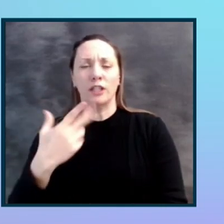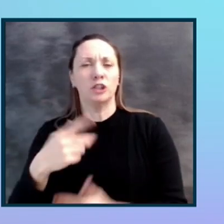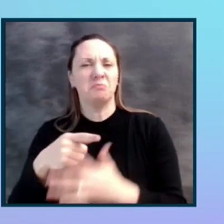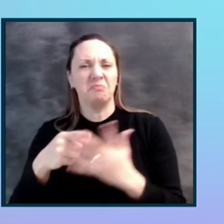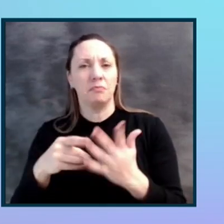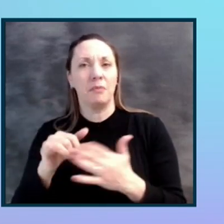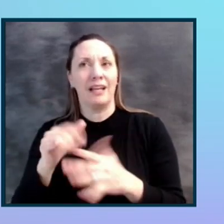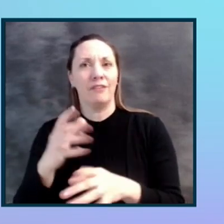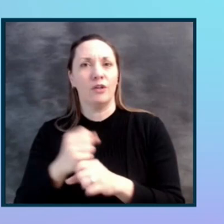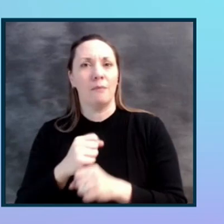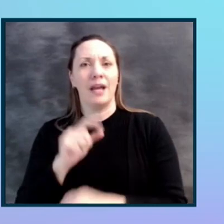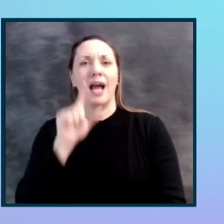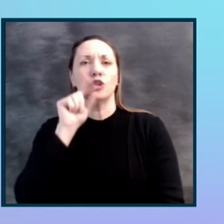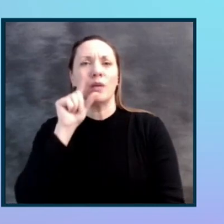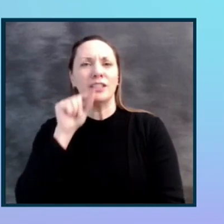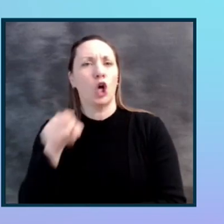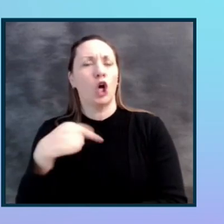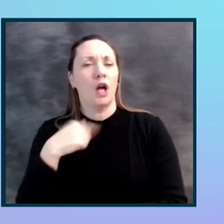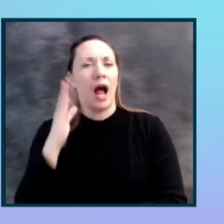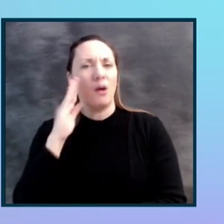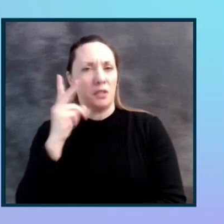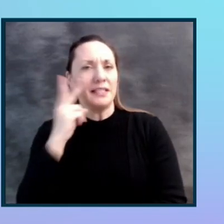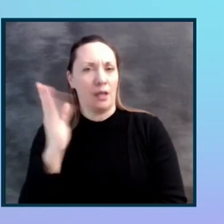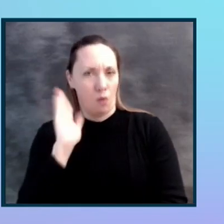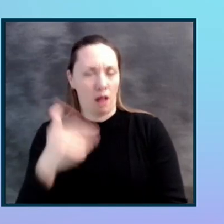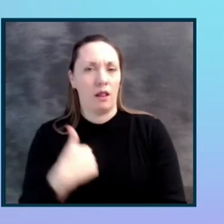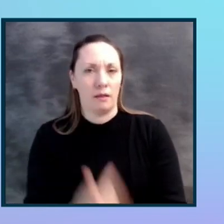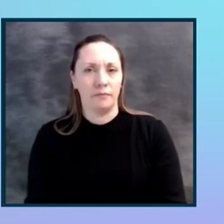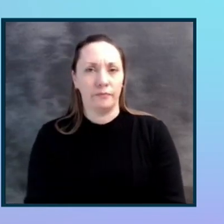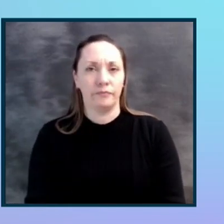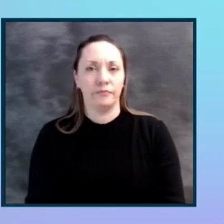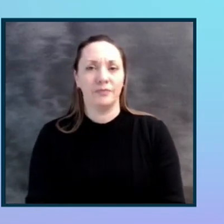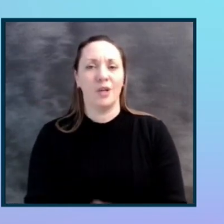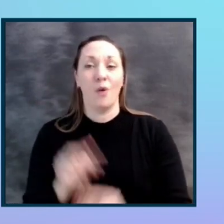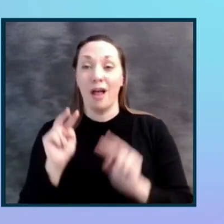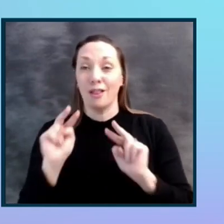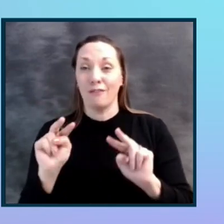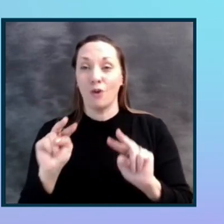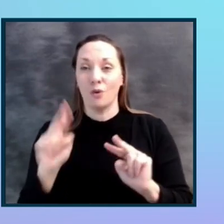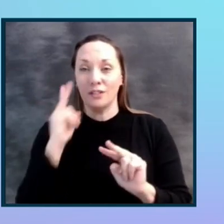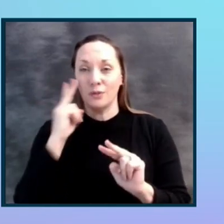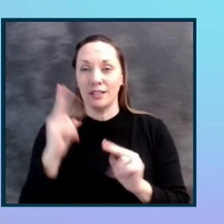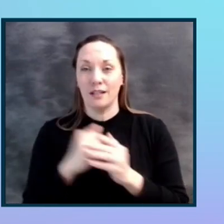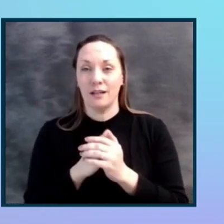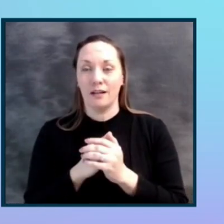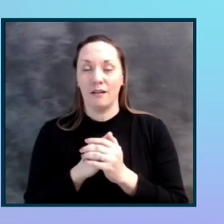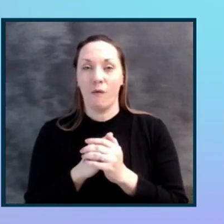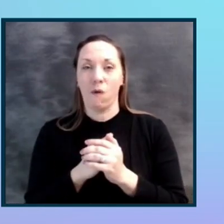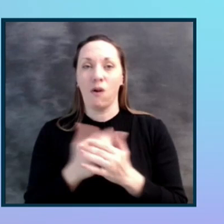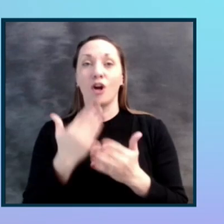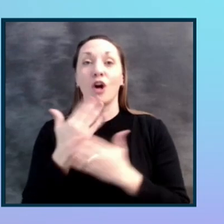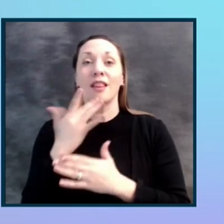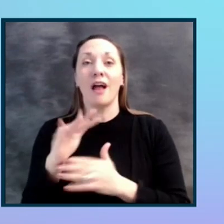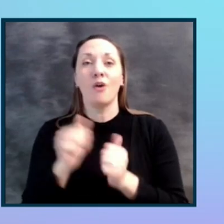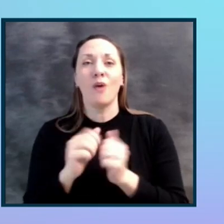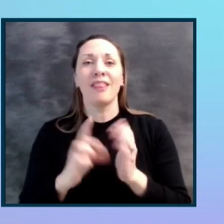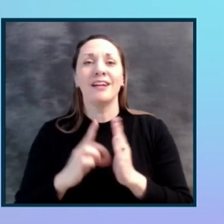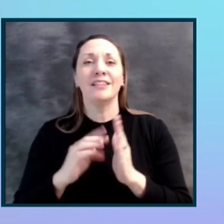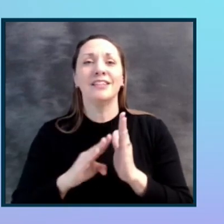then I will definitely see it. So I look forward to seeing where all of you going, good luck with the development Mike as well. Good luck with that.